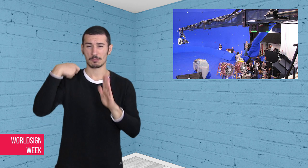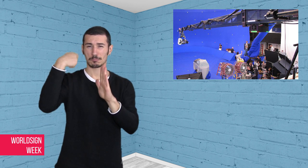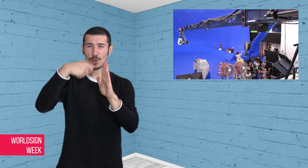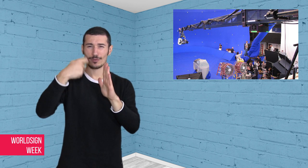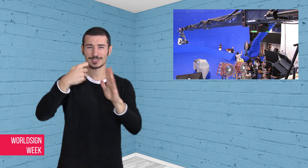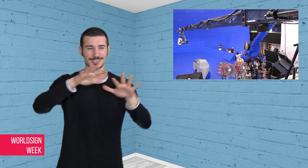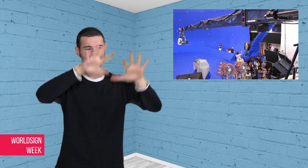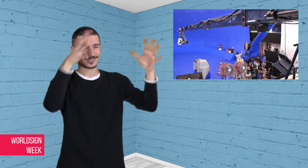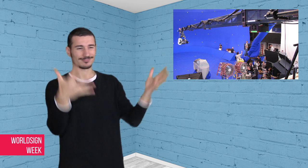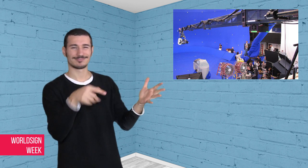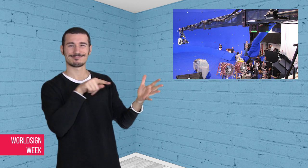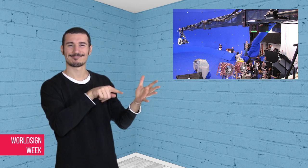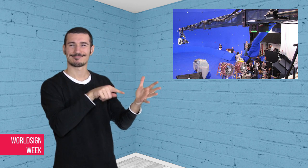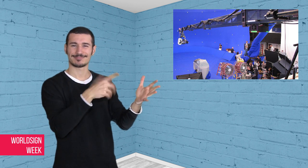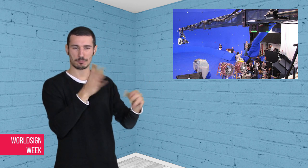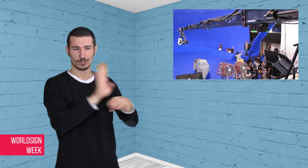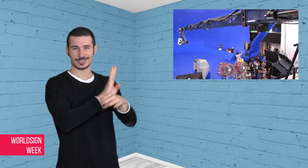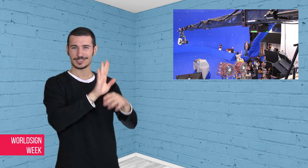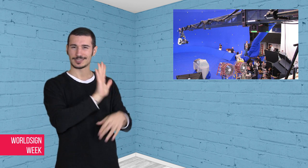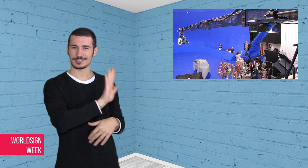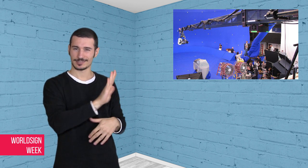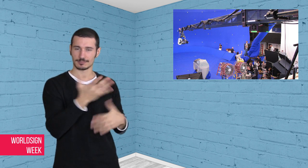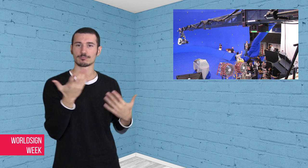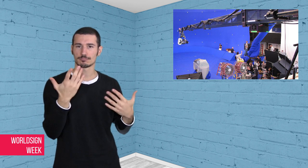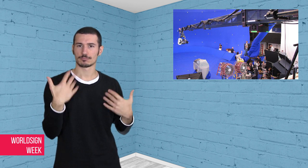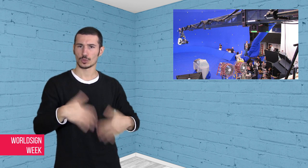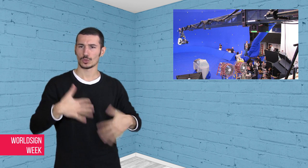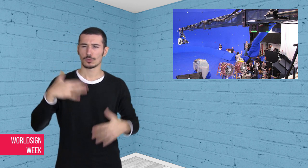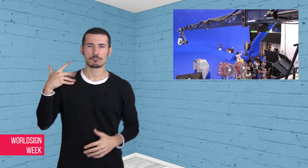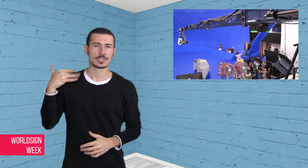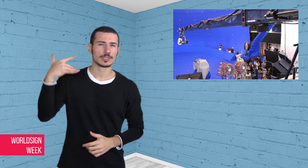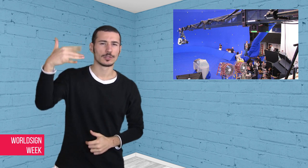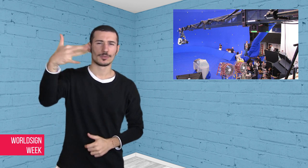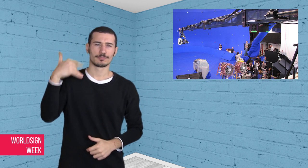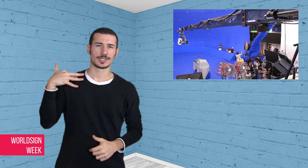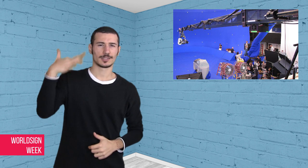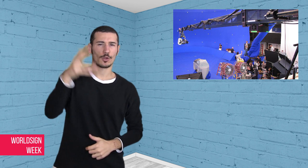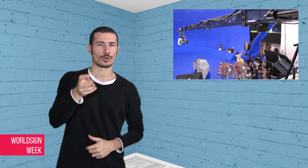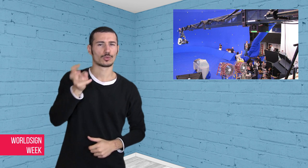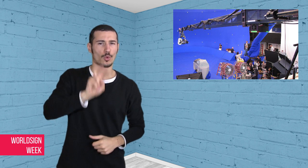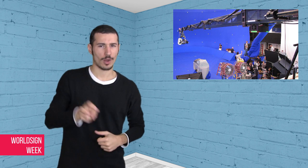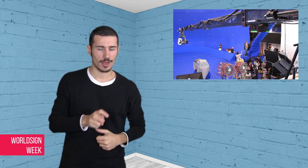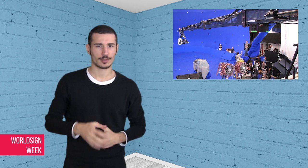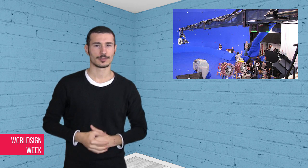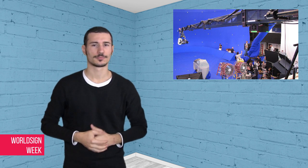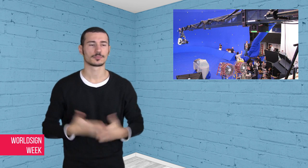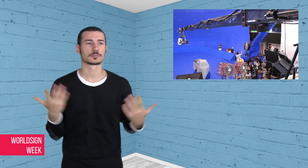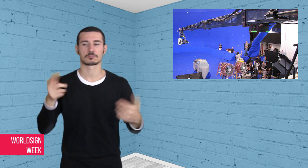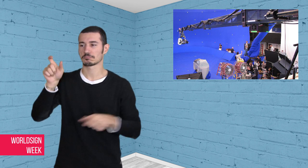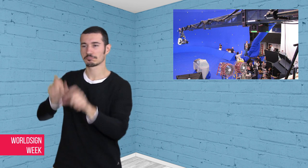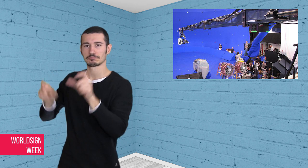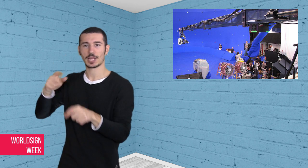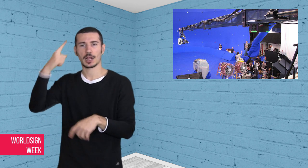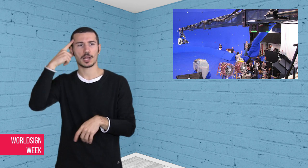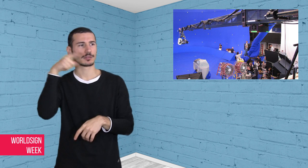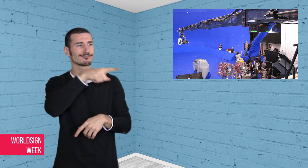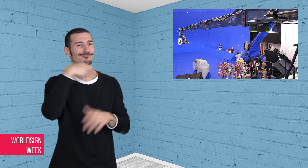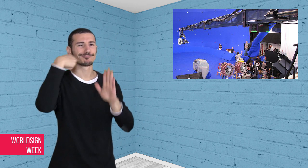The film industry is a billion-dollar industry and not as innocent as people imagine.